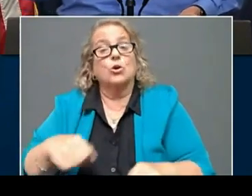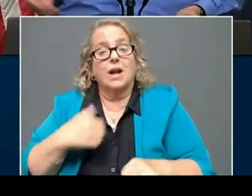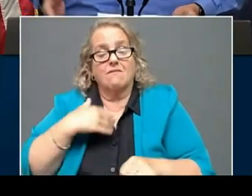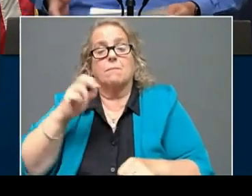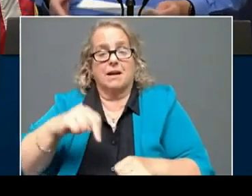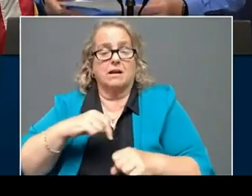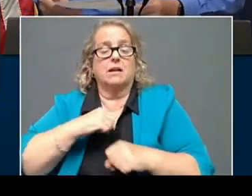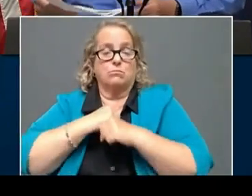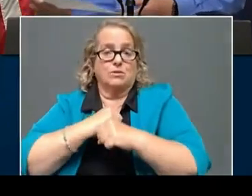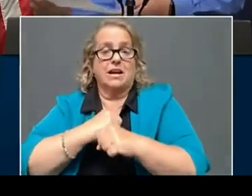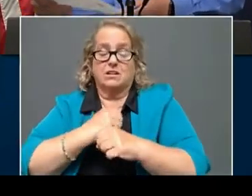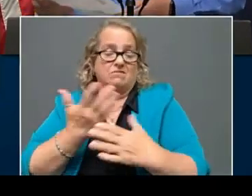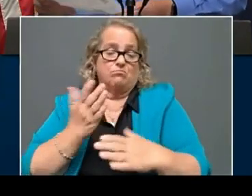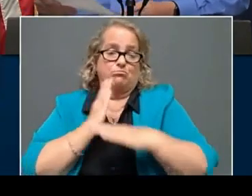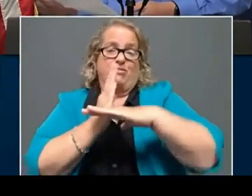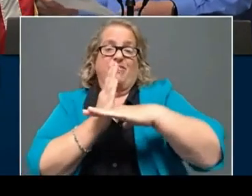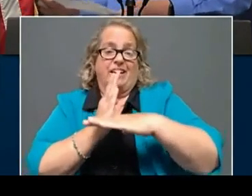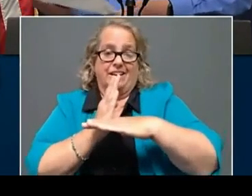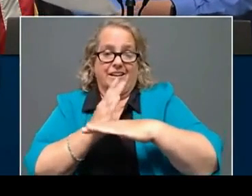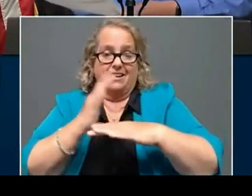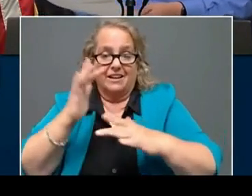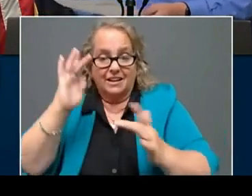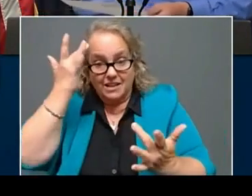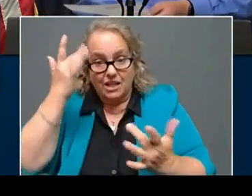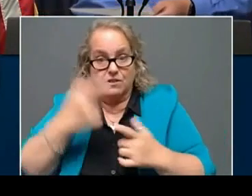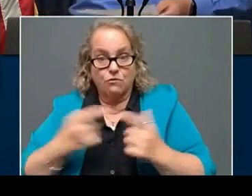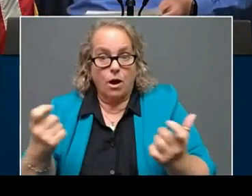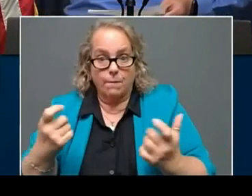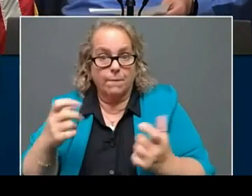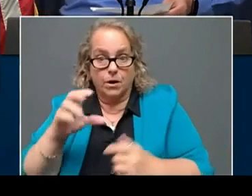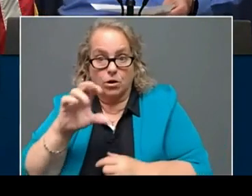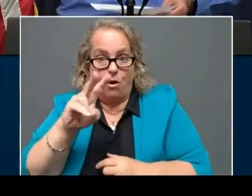vaccinated. Next slide, please James. So what we have happening now in states